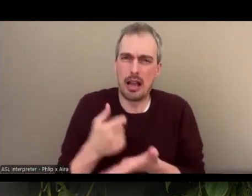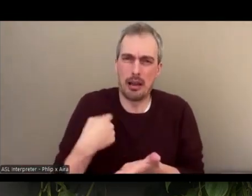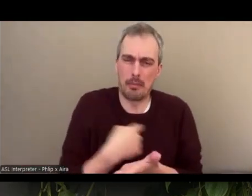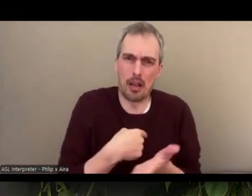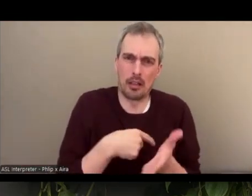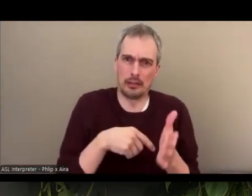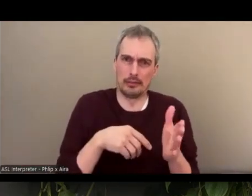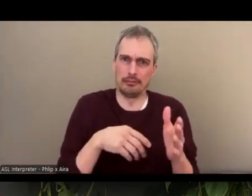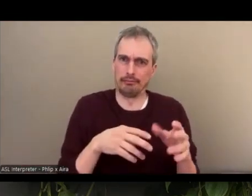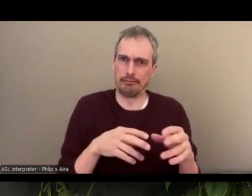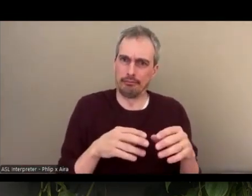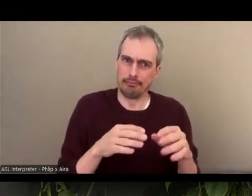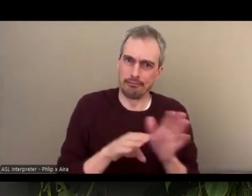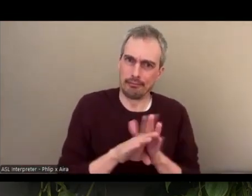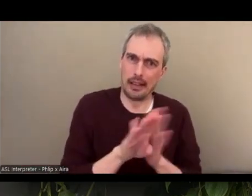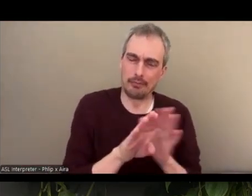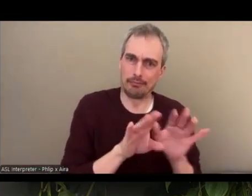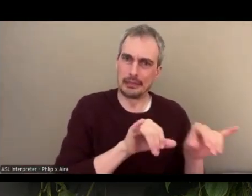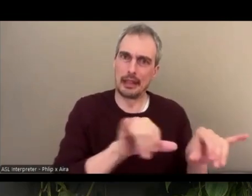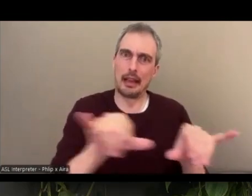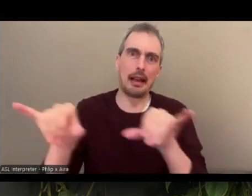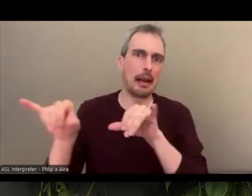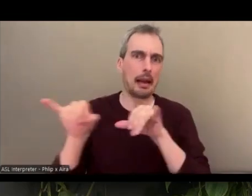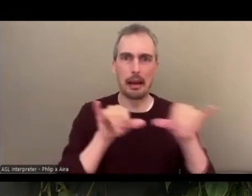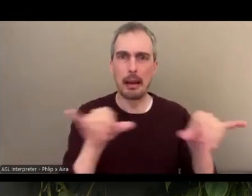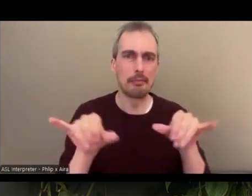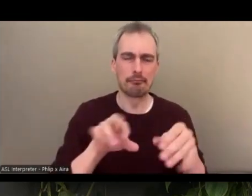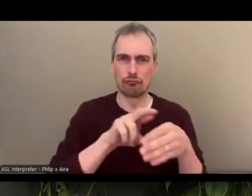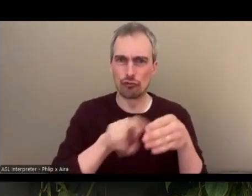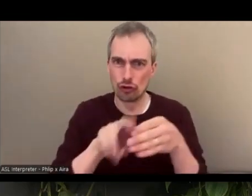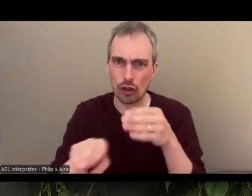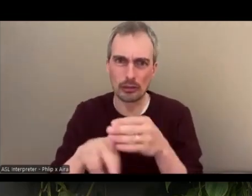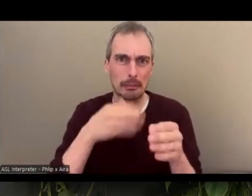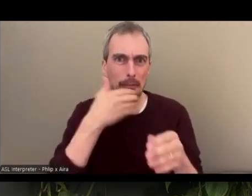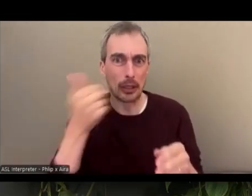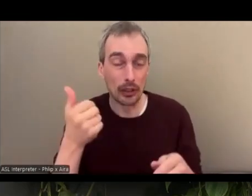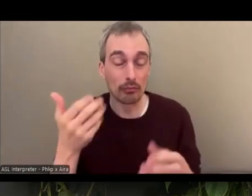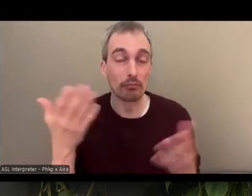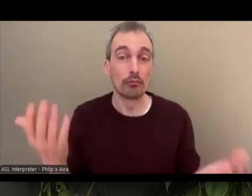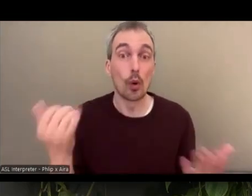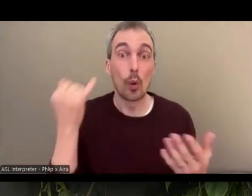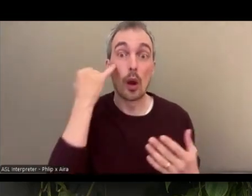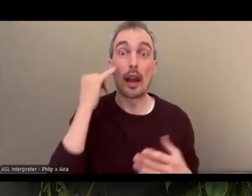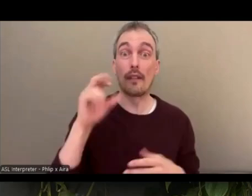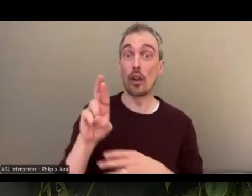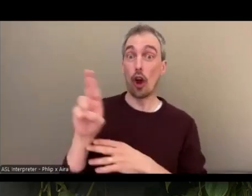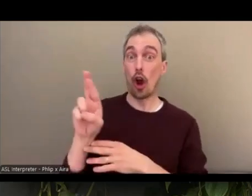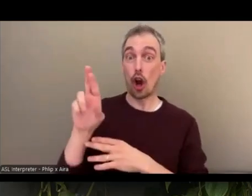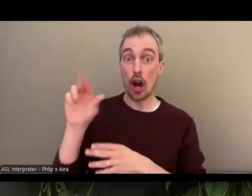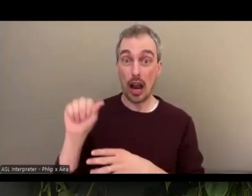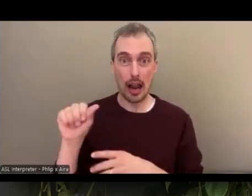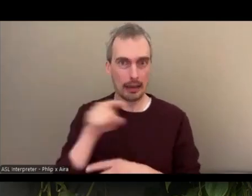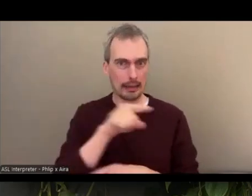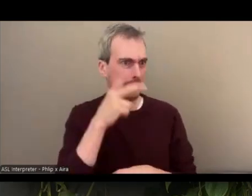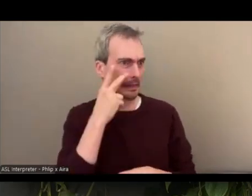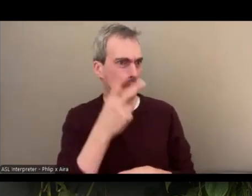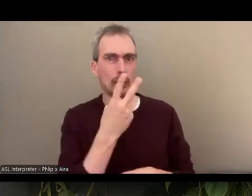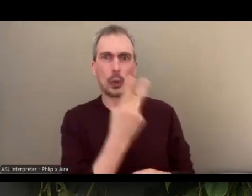So, for example, if there's a roommate dispute or something, and the RA for the students followed our processes, we were pretty well...